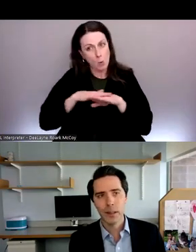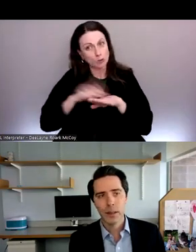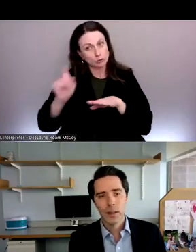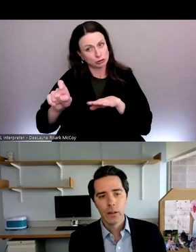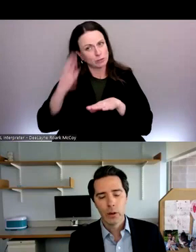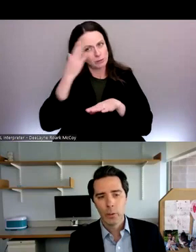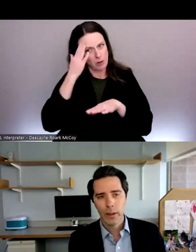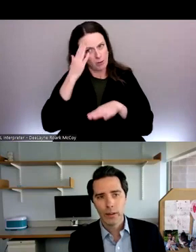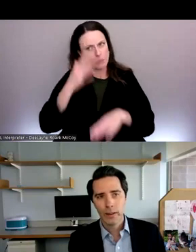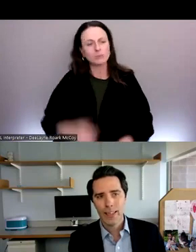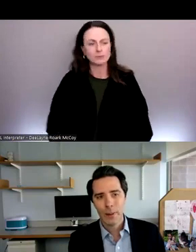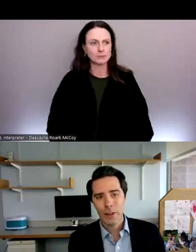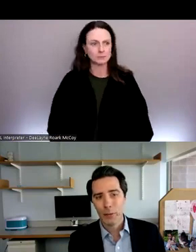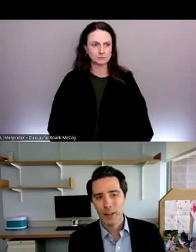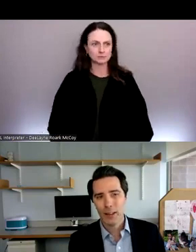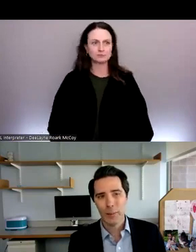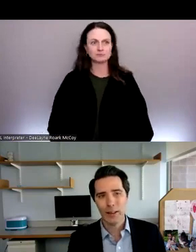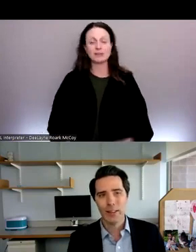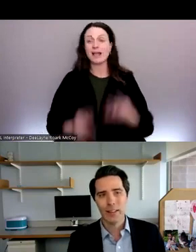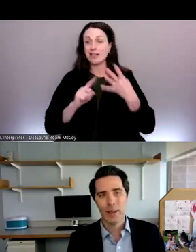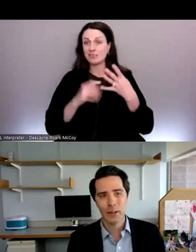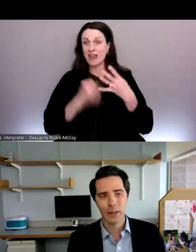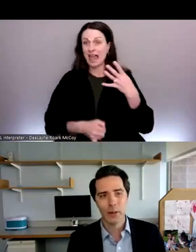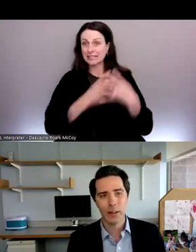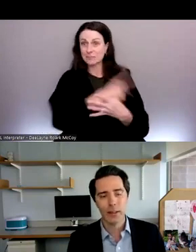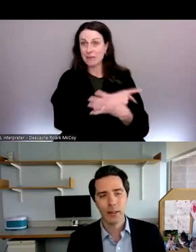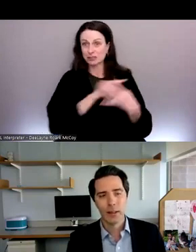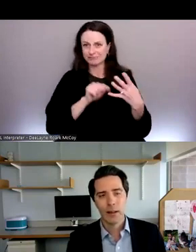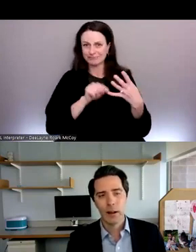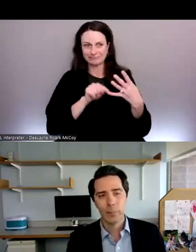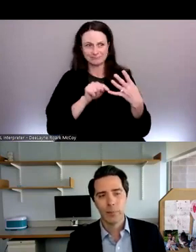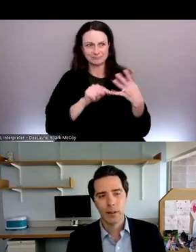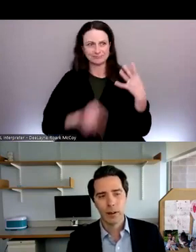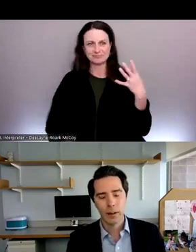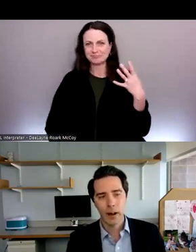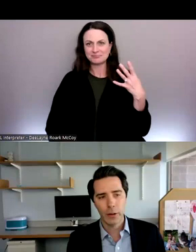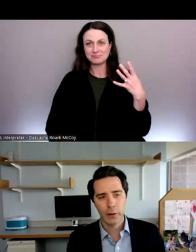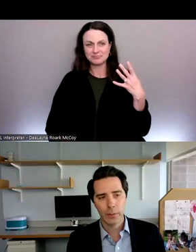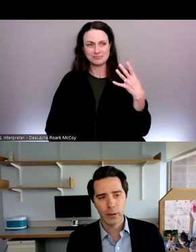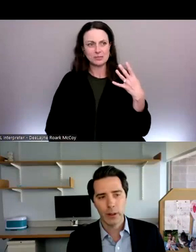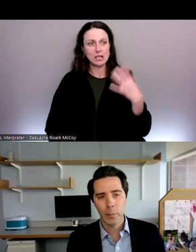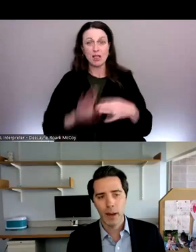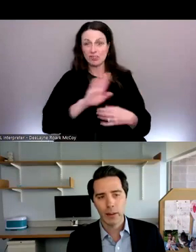so I wanted the last patient I want to talk about is this patient so this is